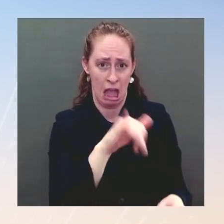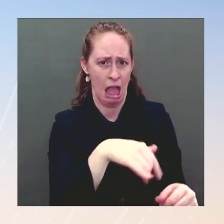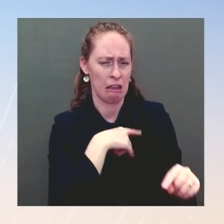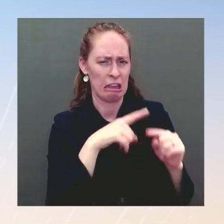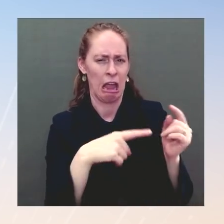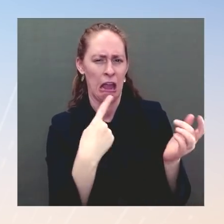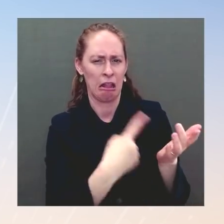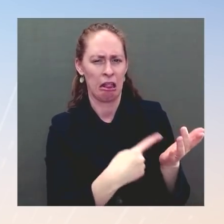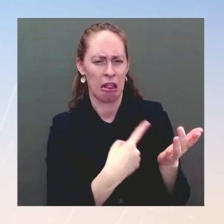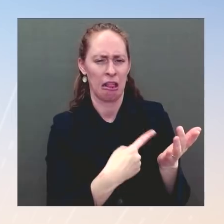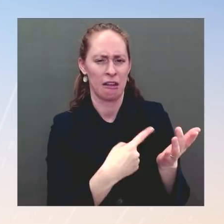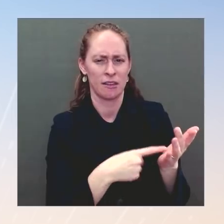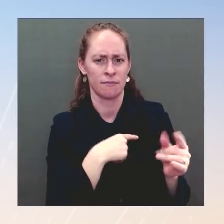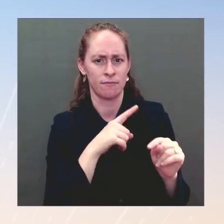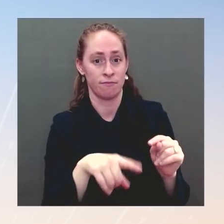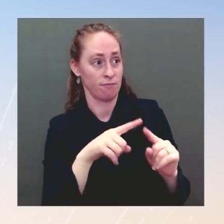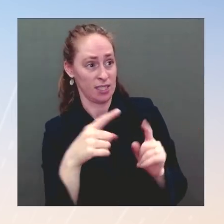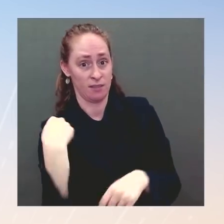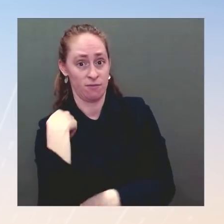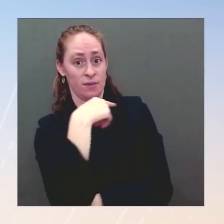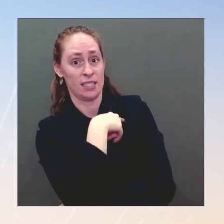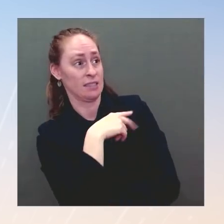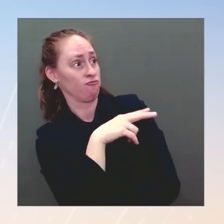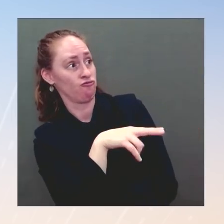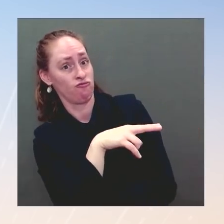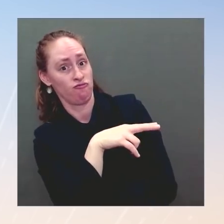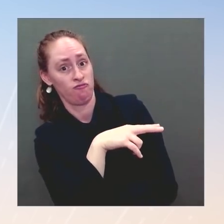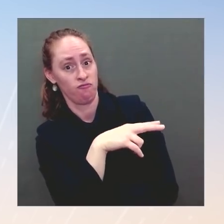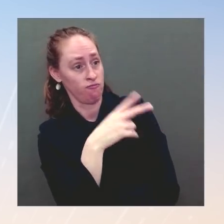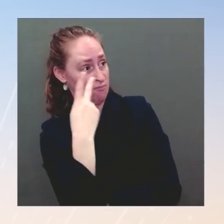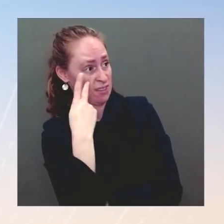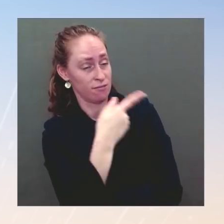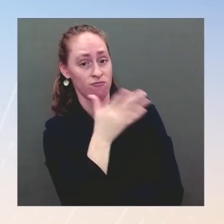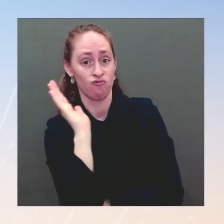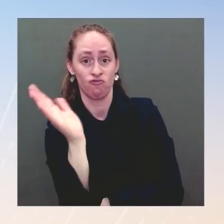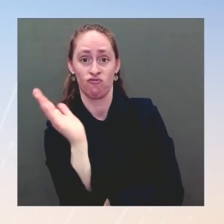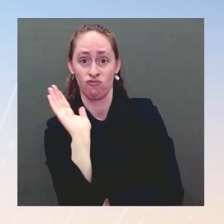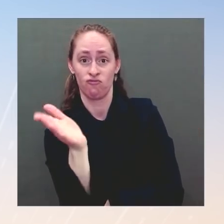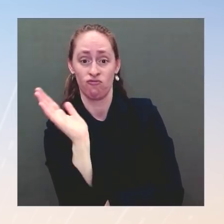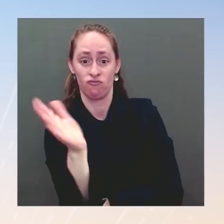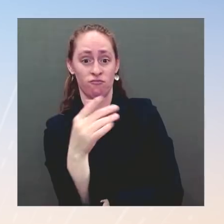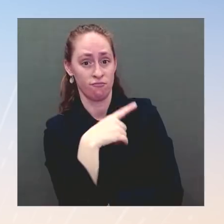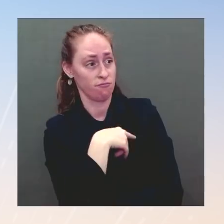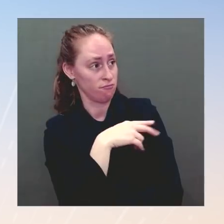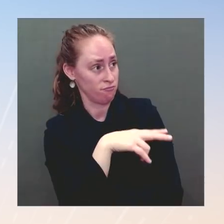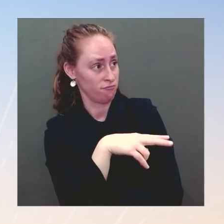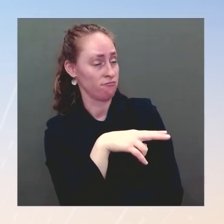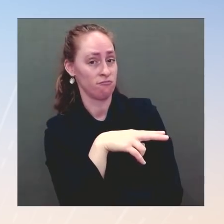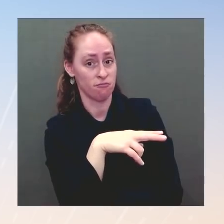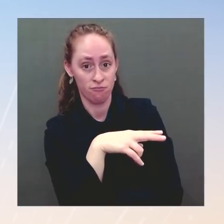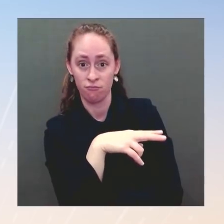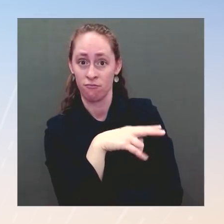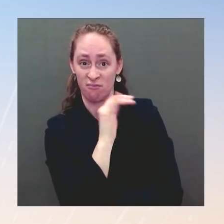who was outlining a case for a war to his public -- one that was based on revisionist history.